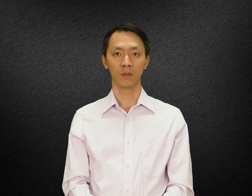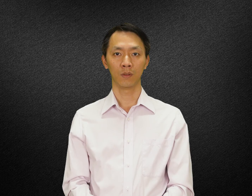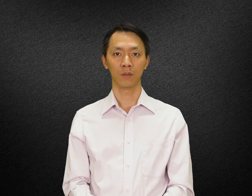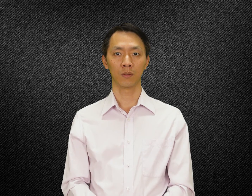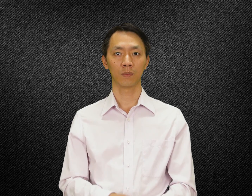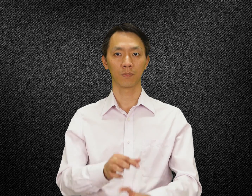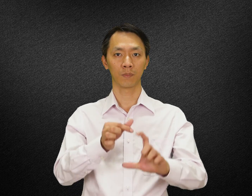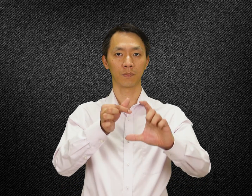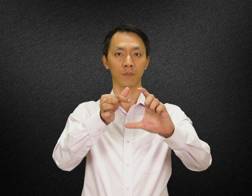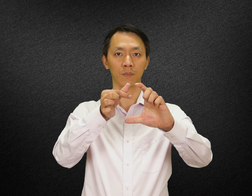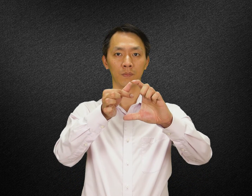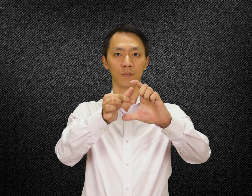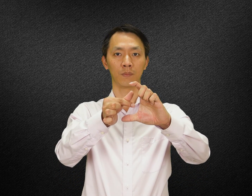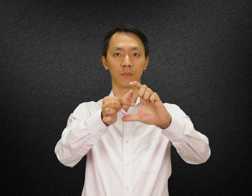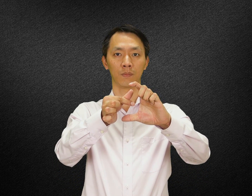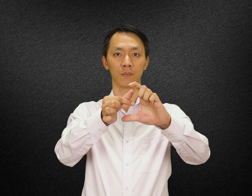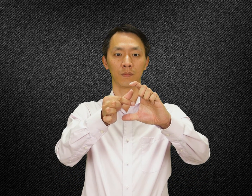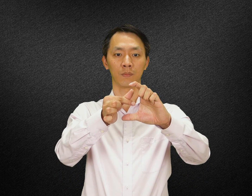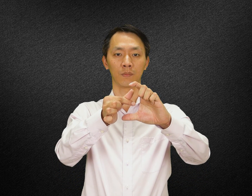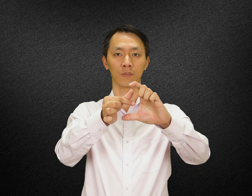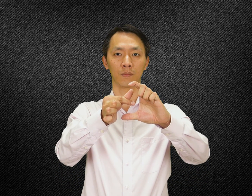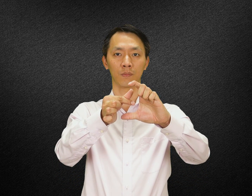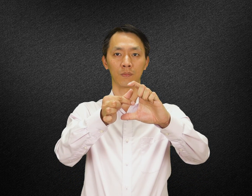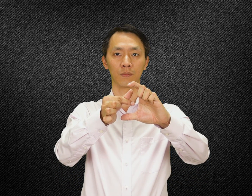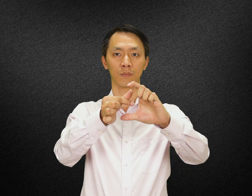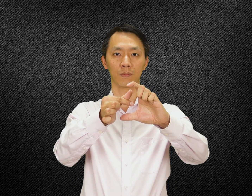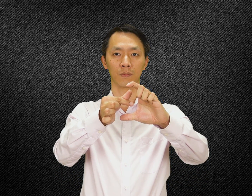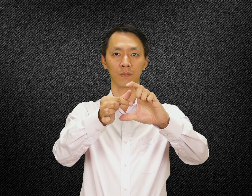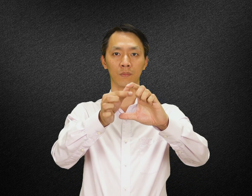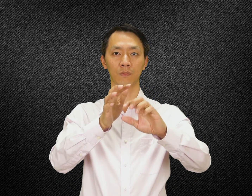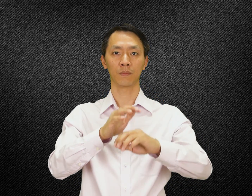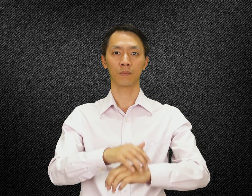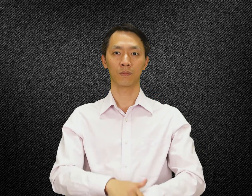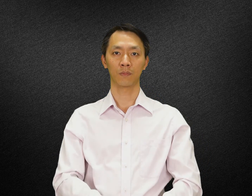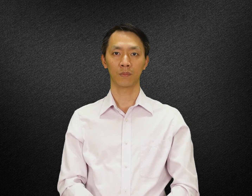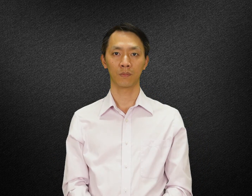district (character sign)